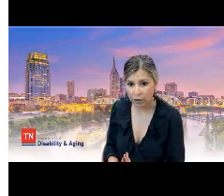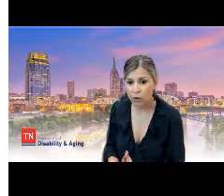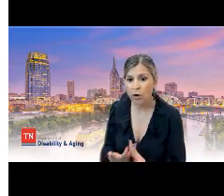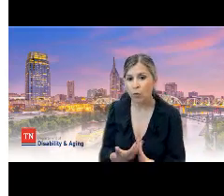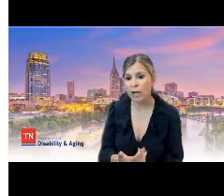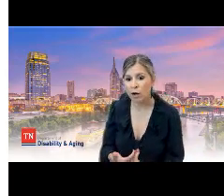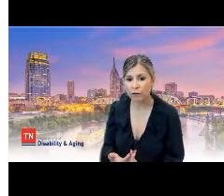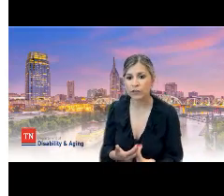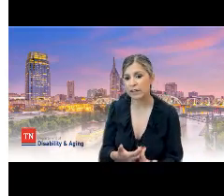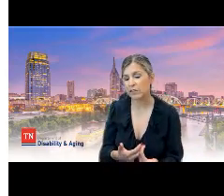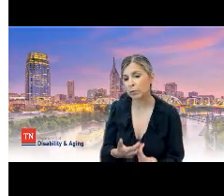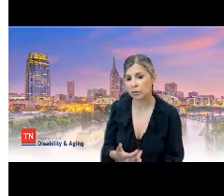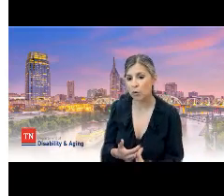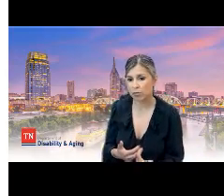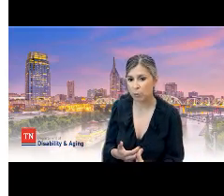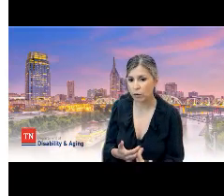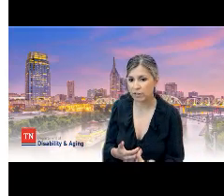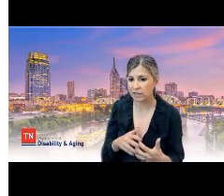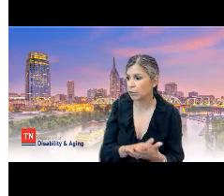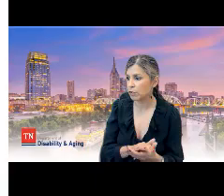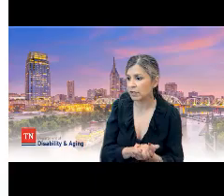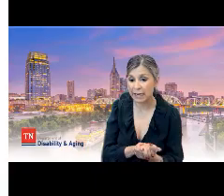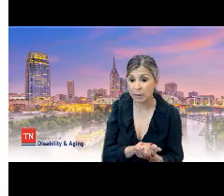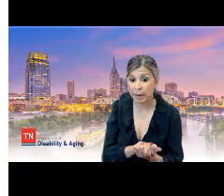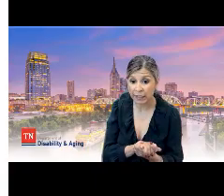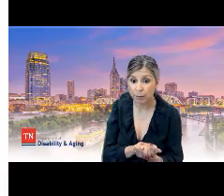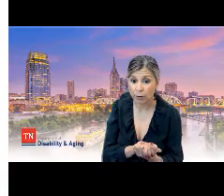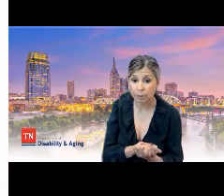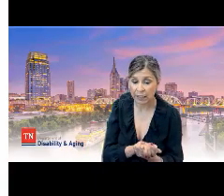we offer flexible support similar to the Katie Beckett Part B program,